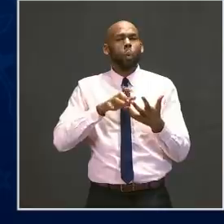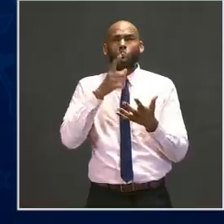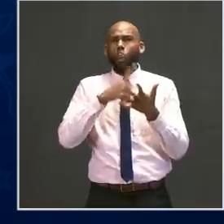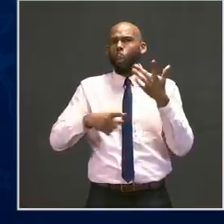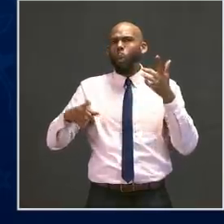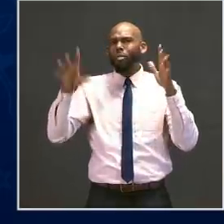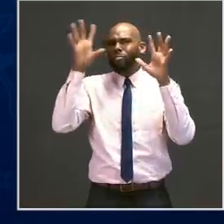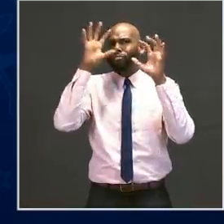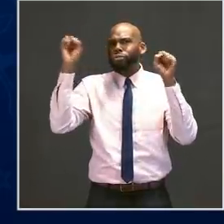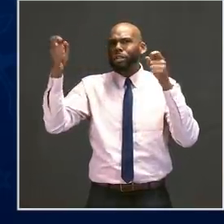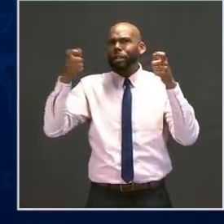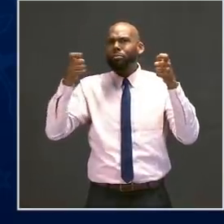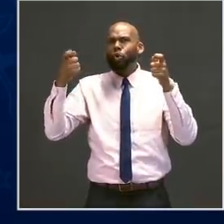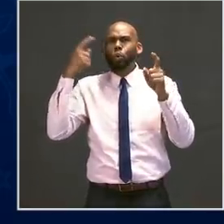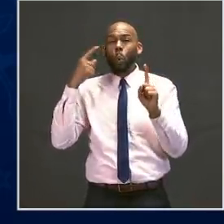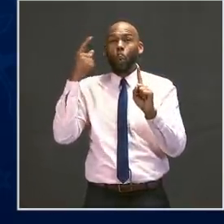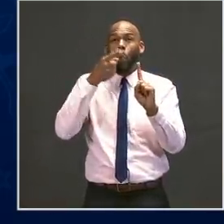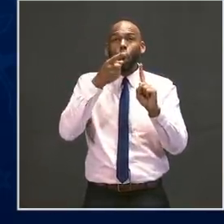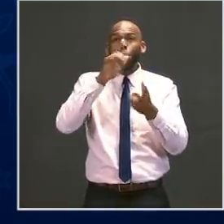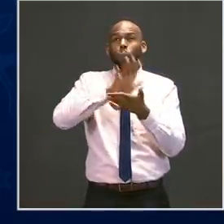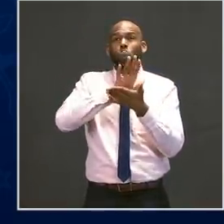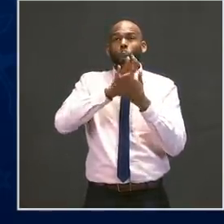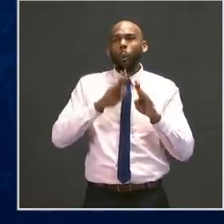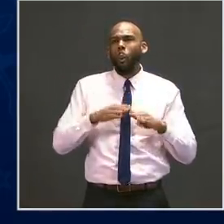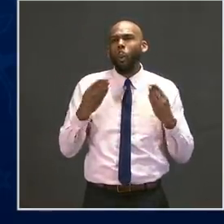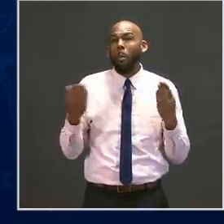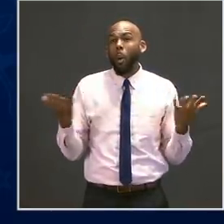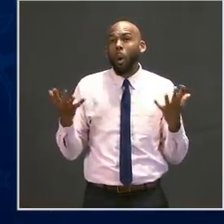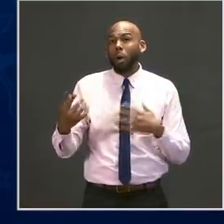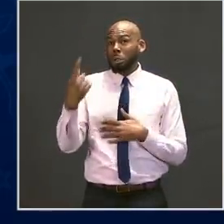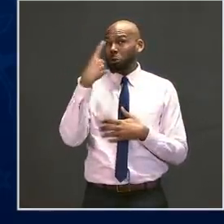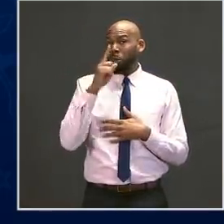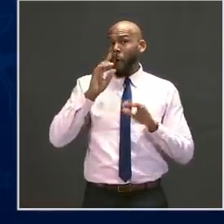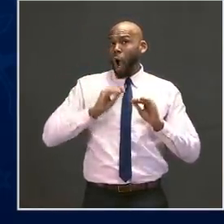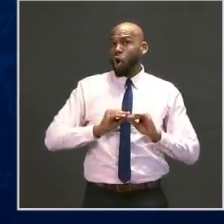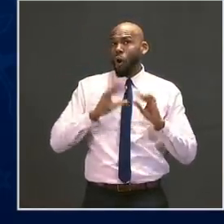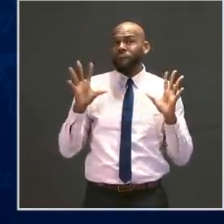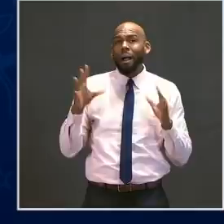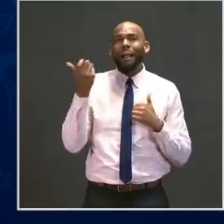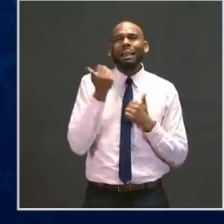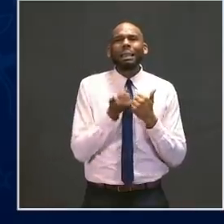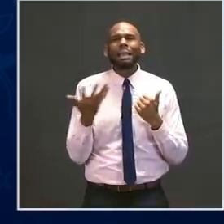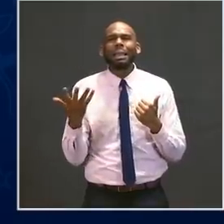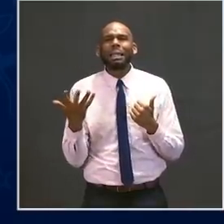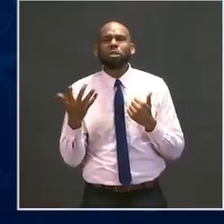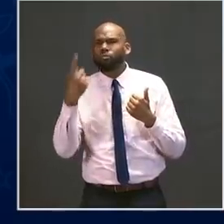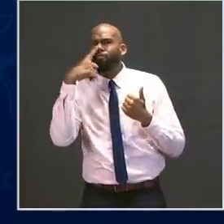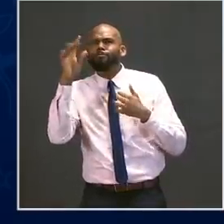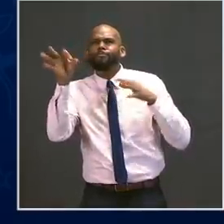are when it comes to reopening schools. Can you clear that up for us? And in particular, can you explain to American parents